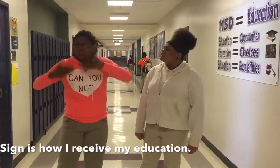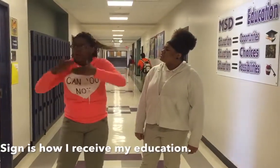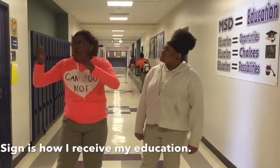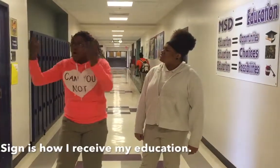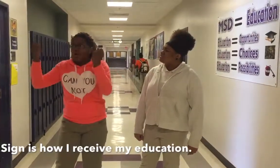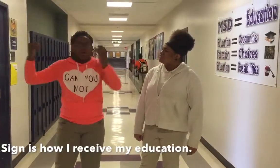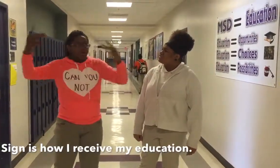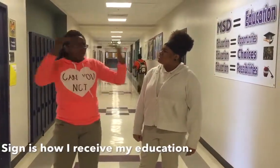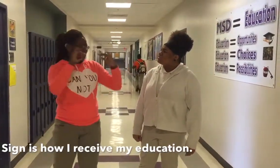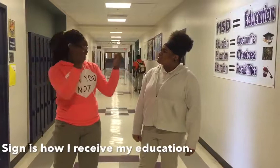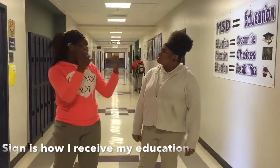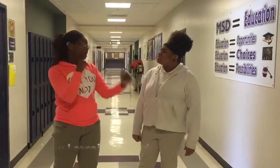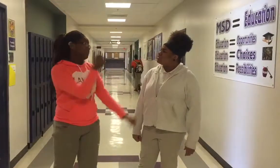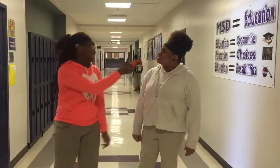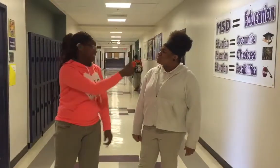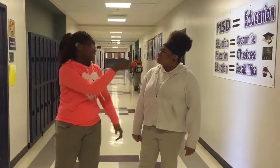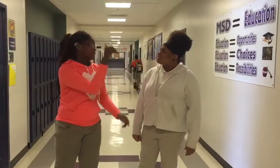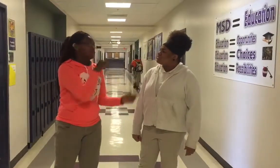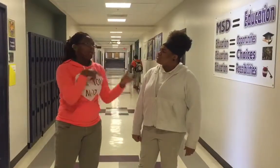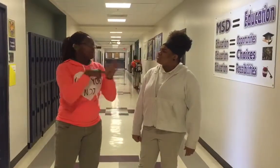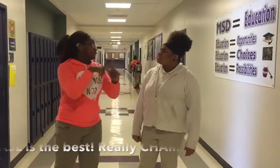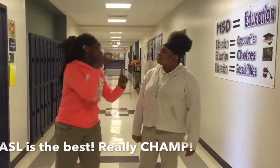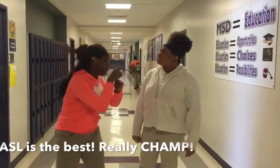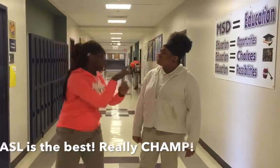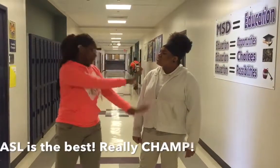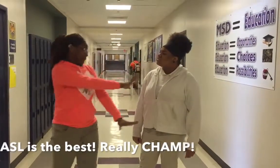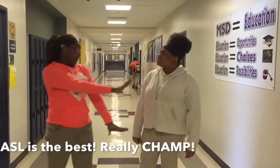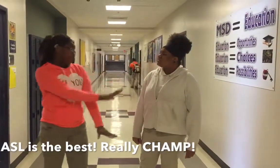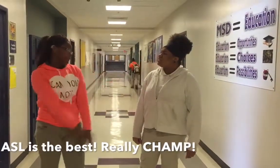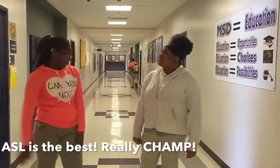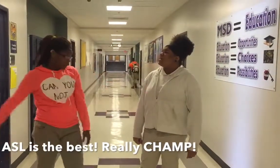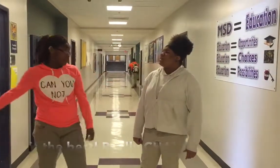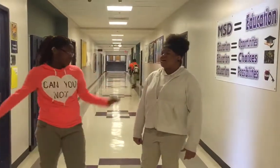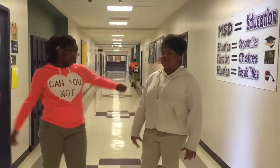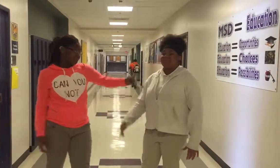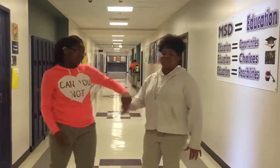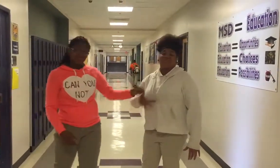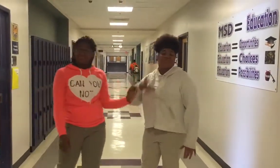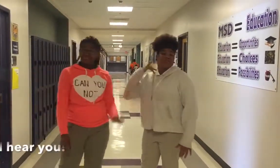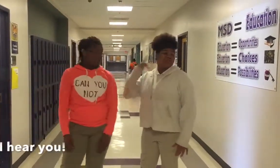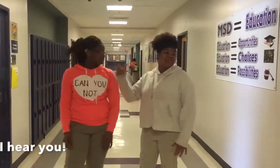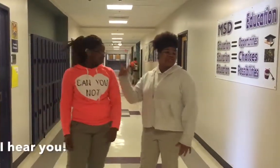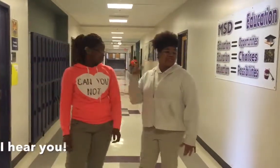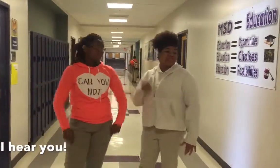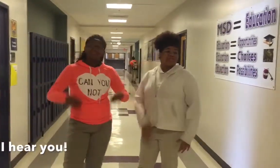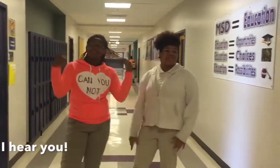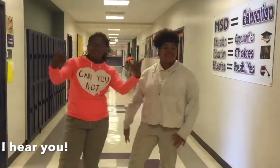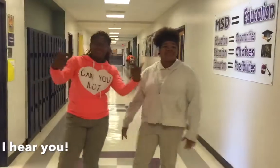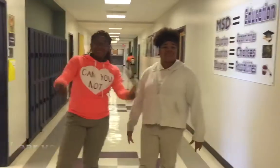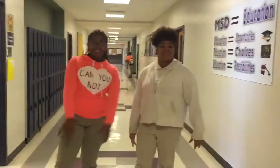I sign because it's the best way to share my love with everyone. ASL is my world.